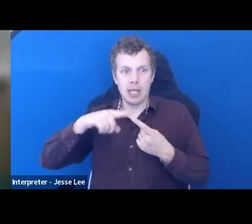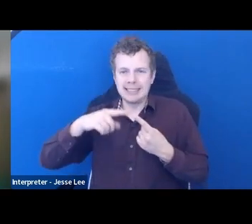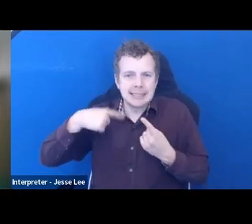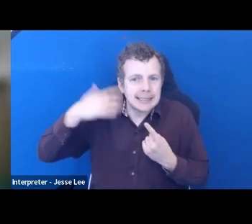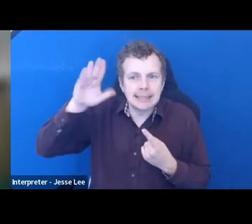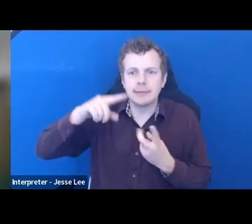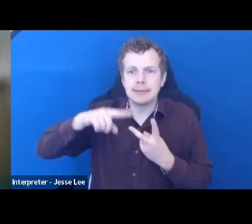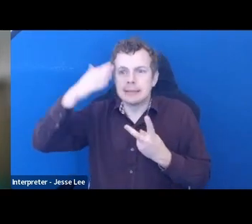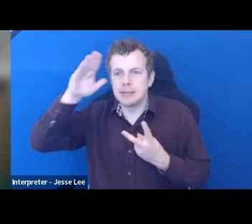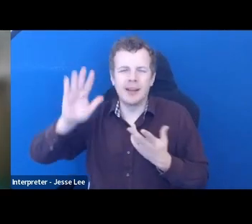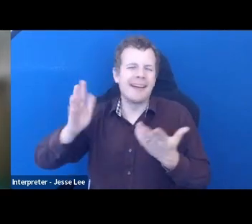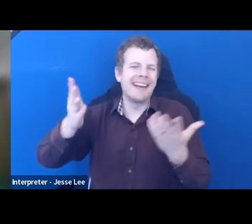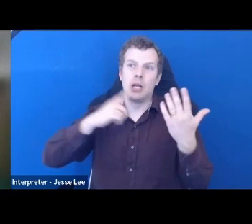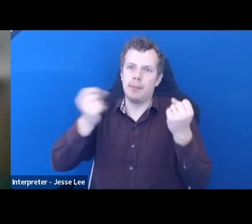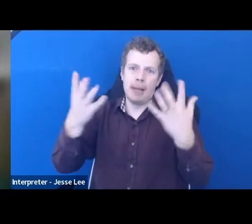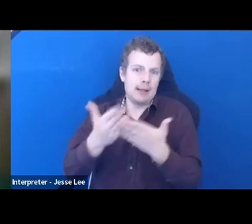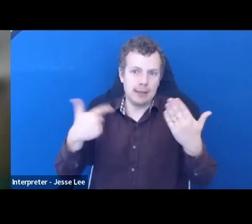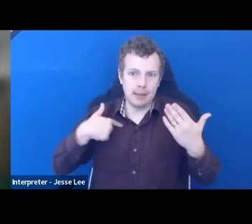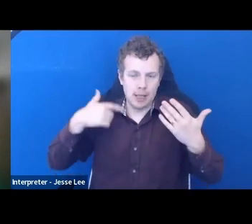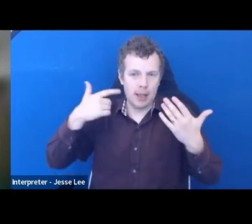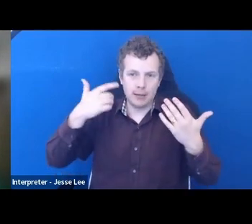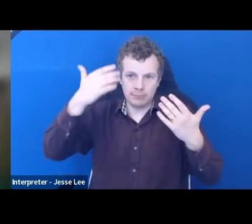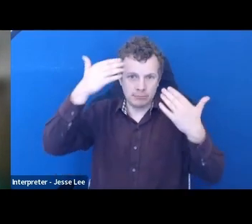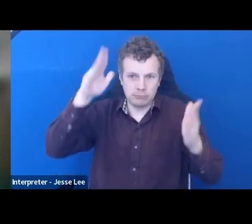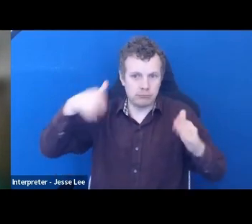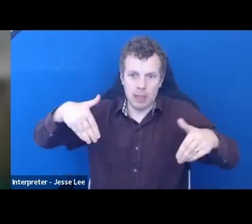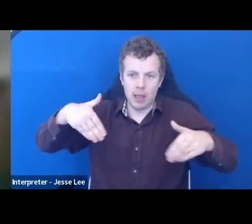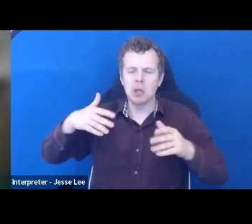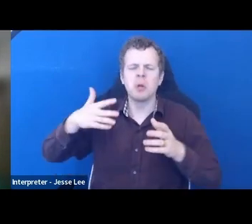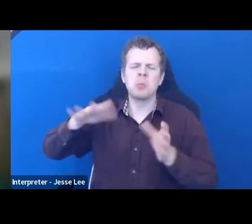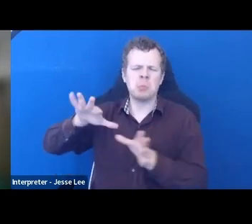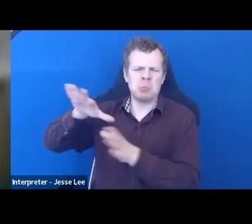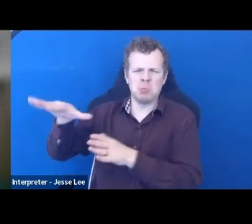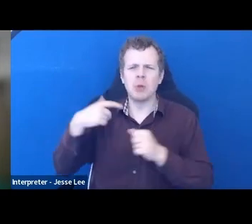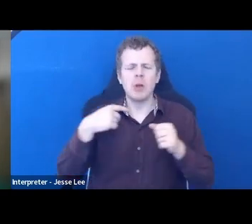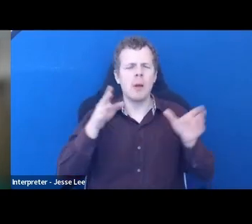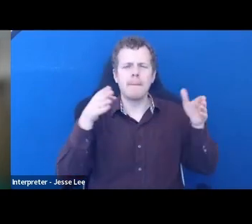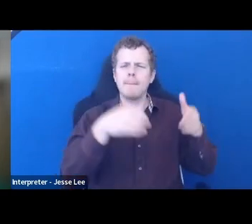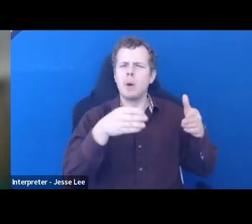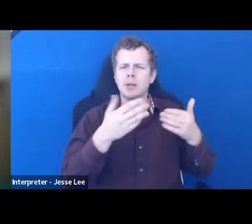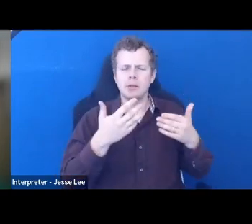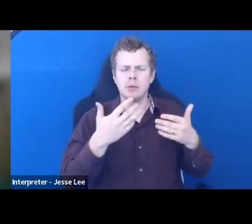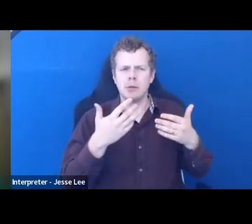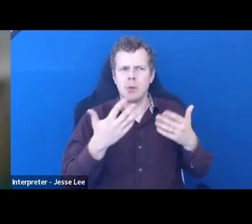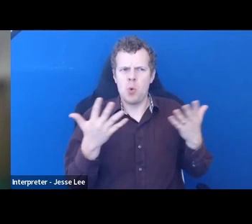I want to focus more on what we do know and kind of take a look at more of the qualitative data